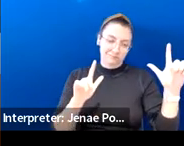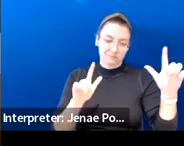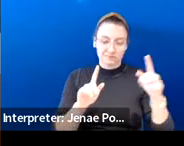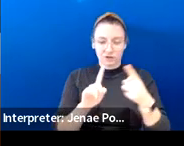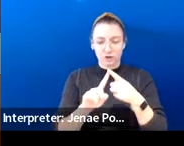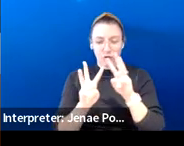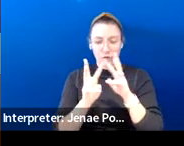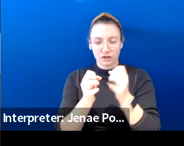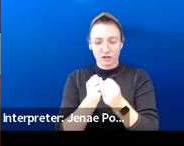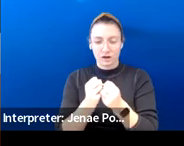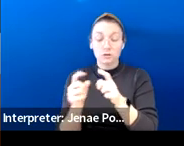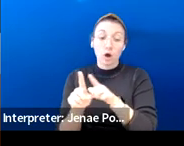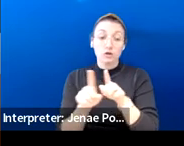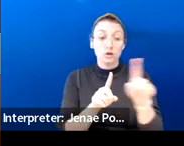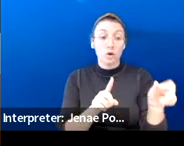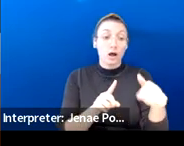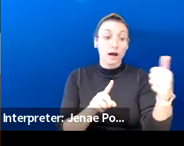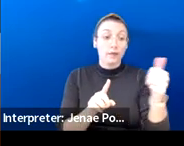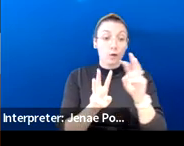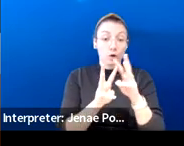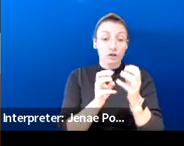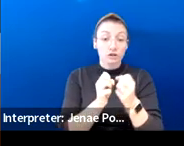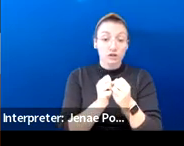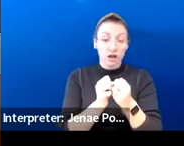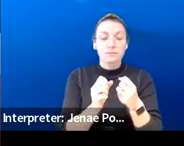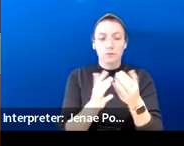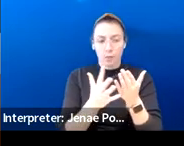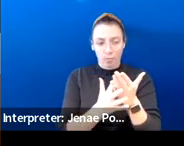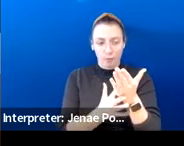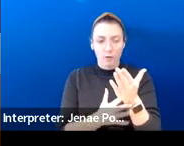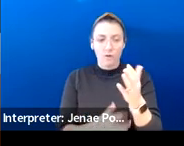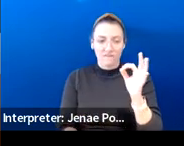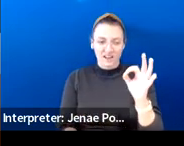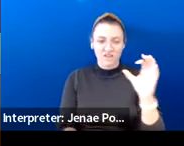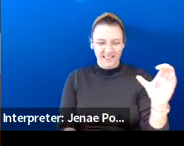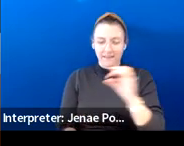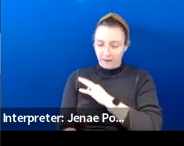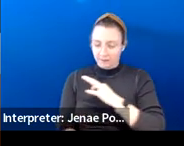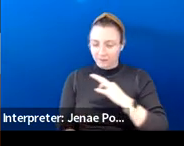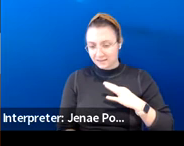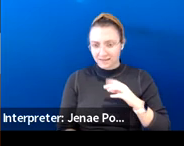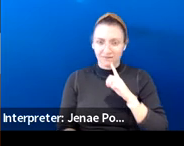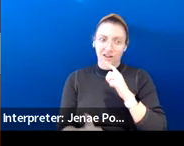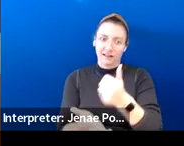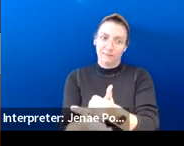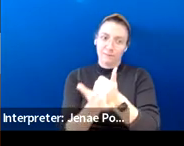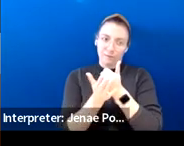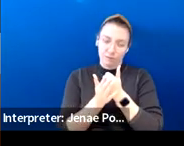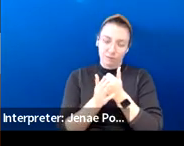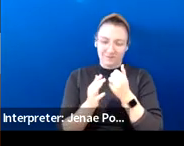There's also other workshops facilitated by our fellow city faculty that are very helpful in regards to stress, stress reduction.